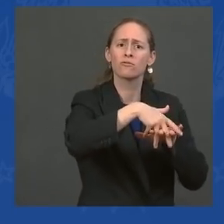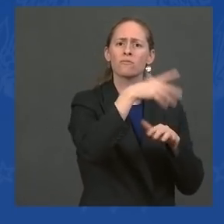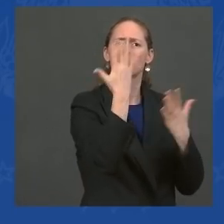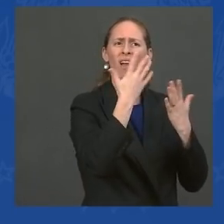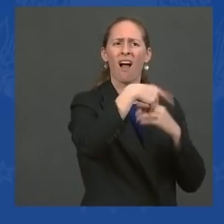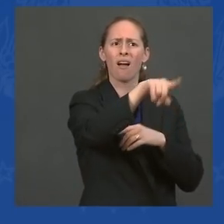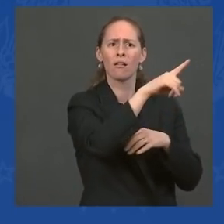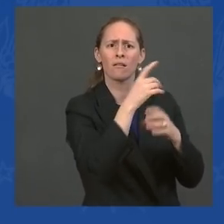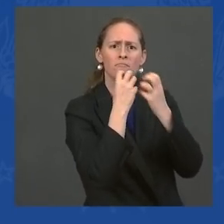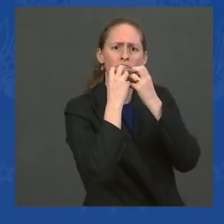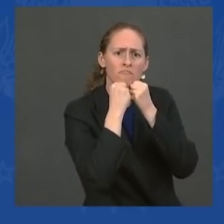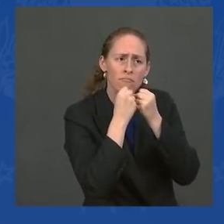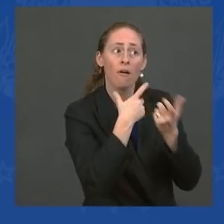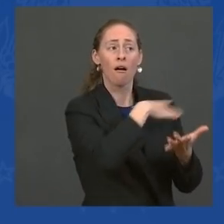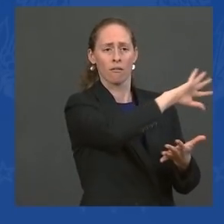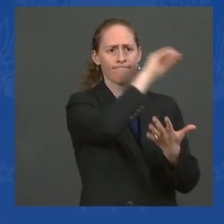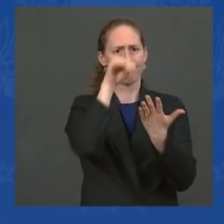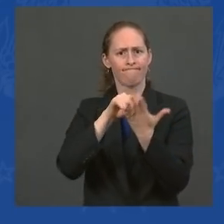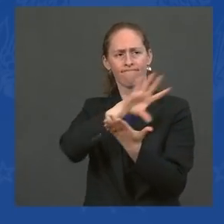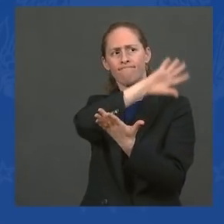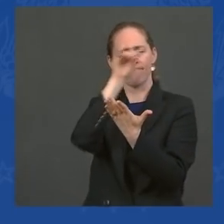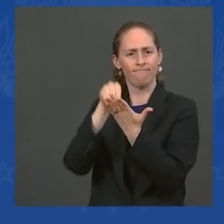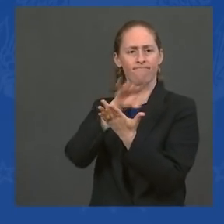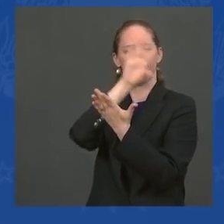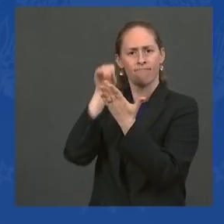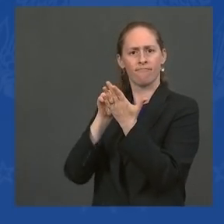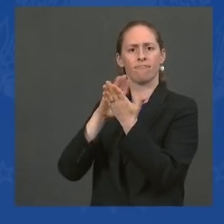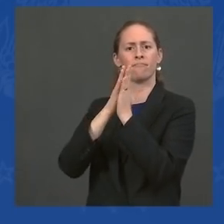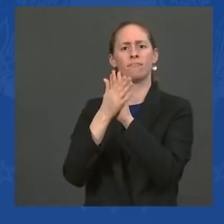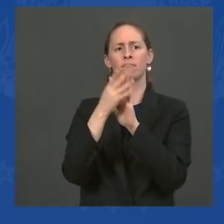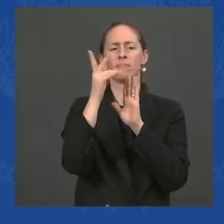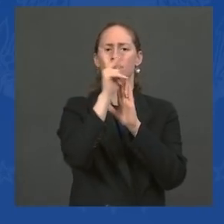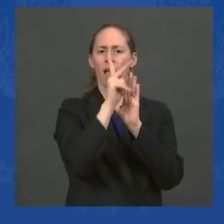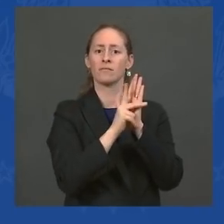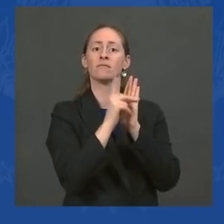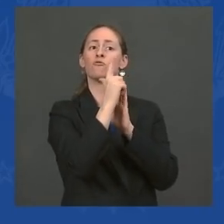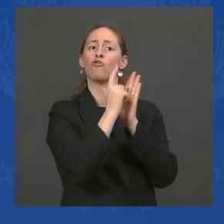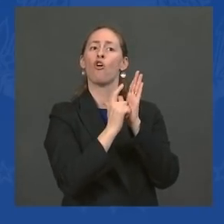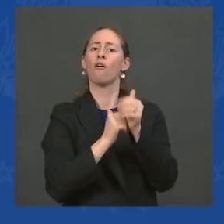a vision in which every child in America, no matter where they live,